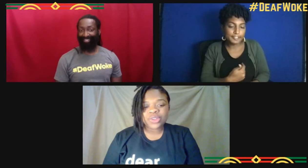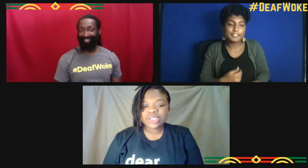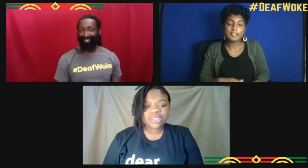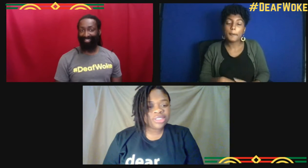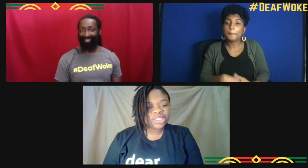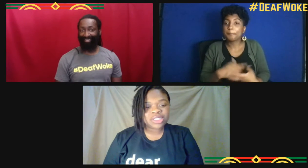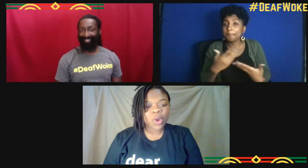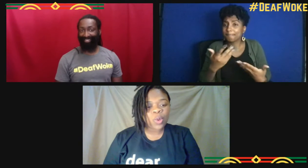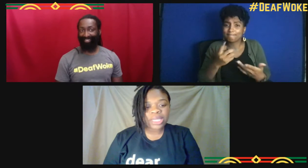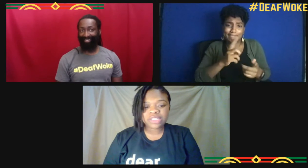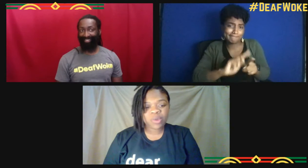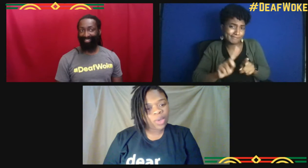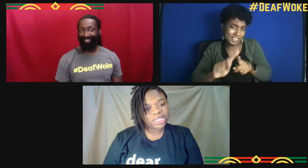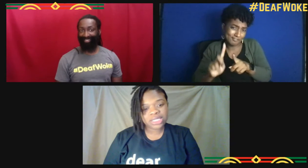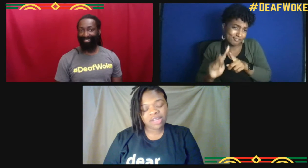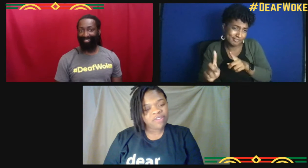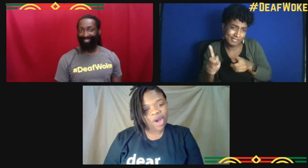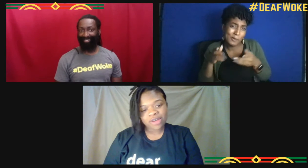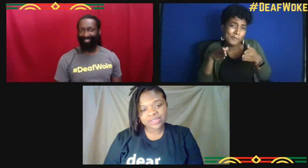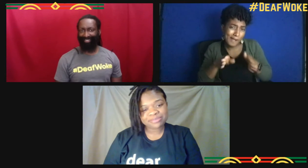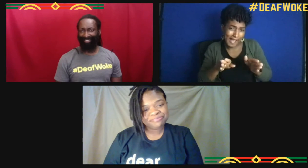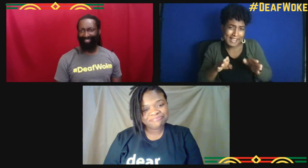So there's just so many different ways to get involved.